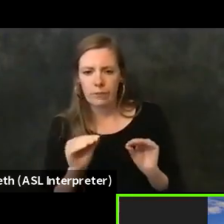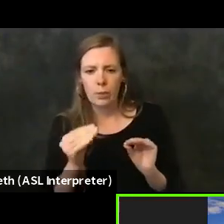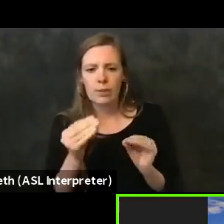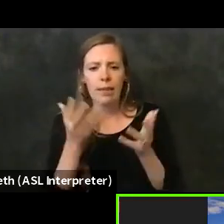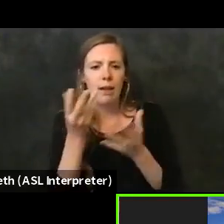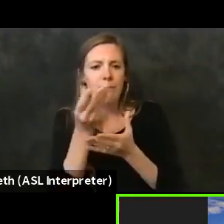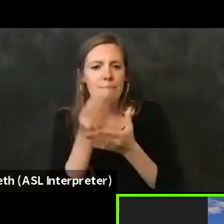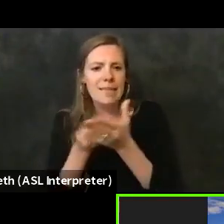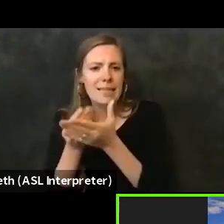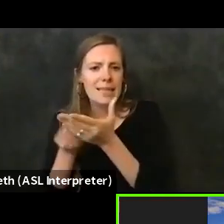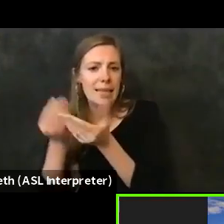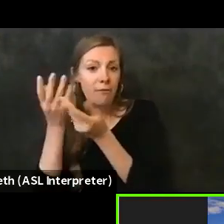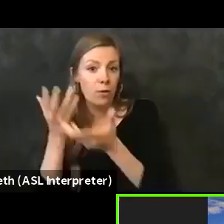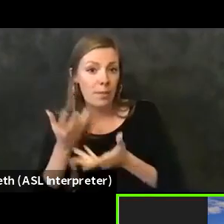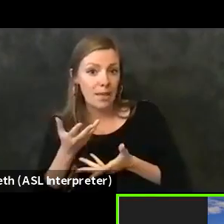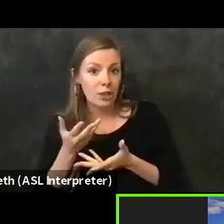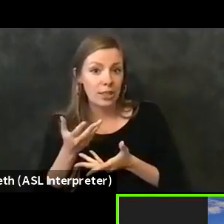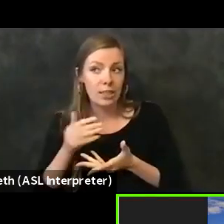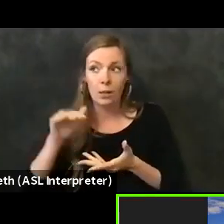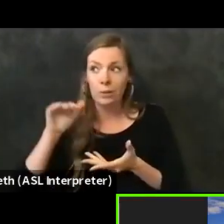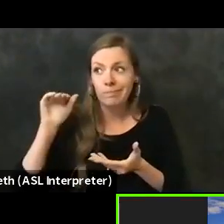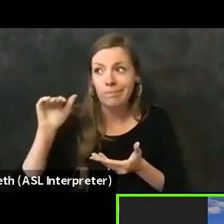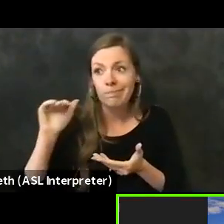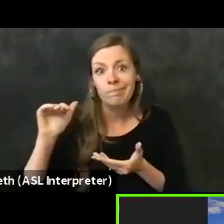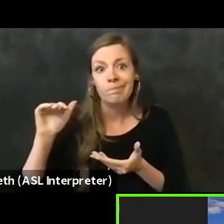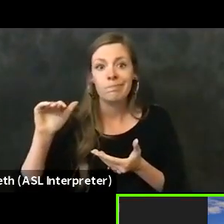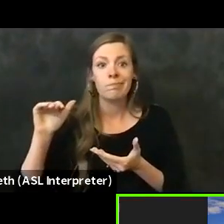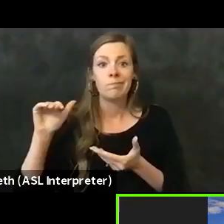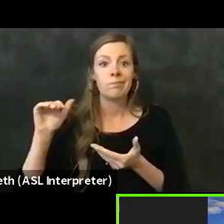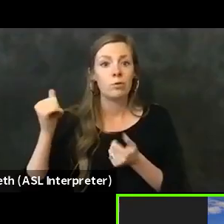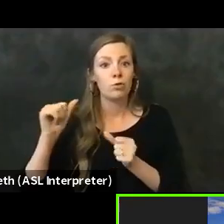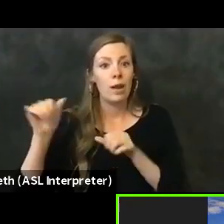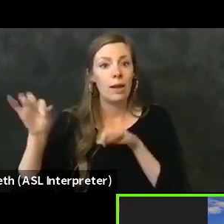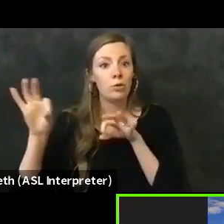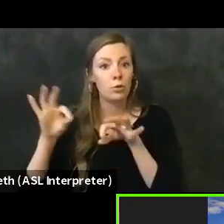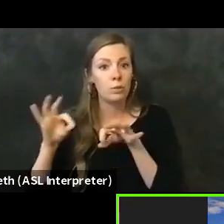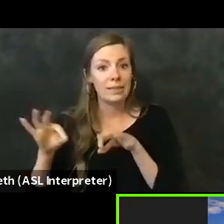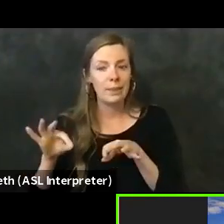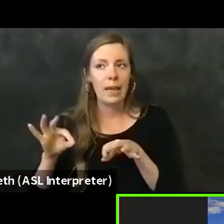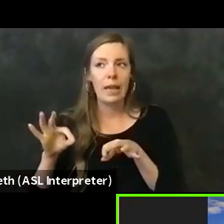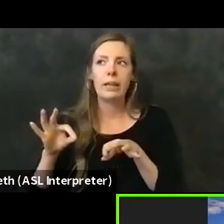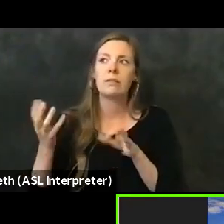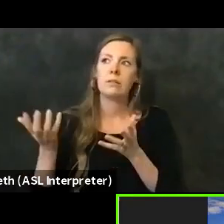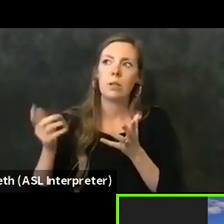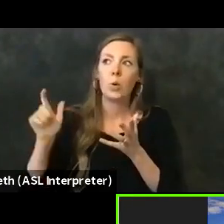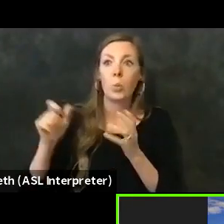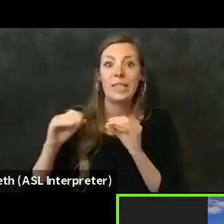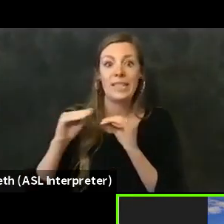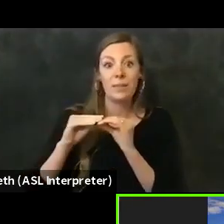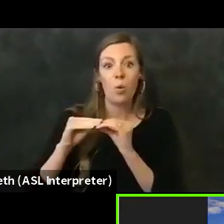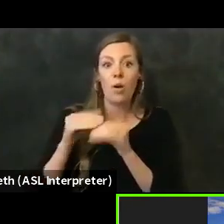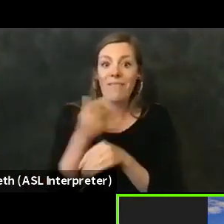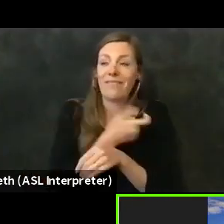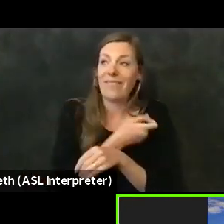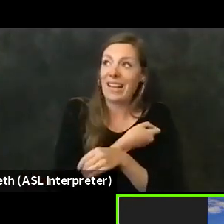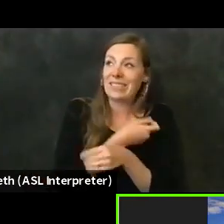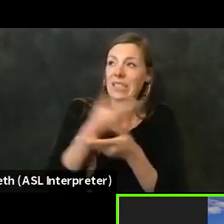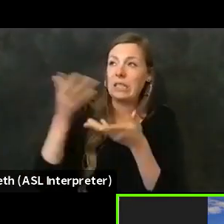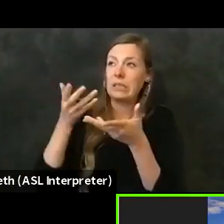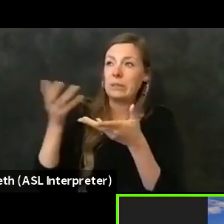back to the state and therefore justify to the federal area for more vaccines wasn't as quick as it needed to be and wasn't accurate.